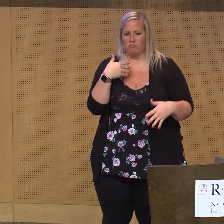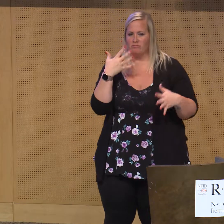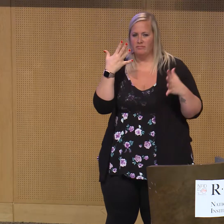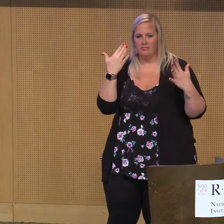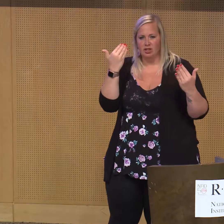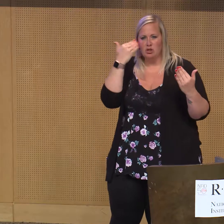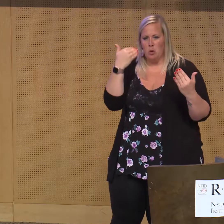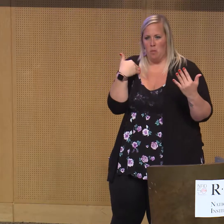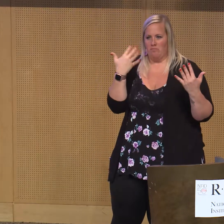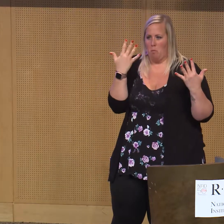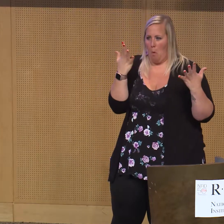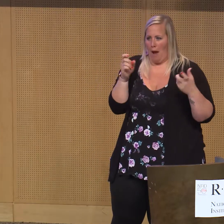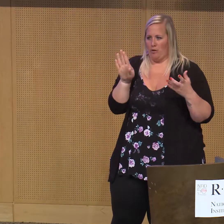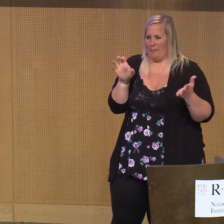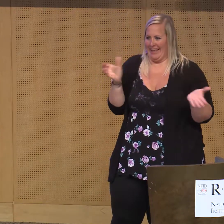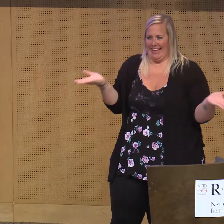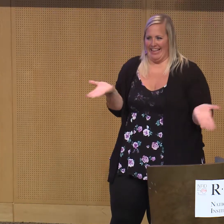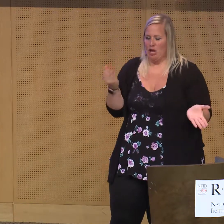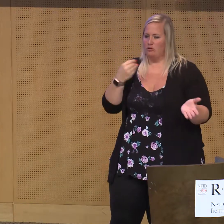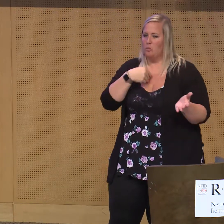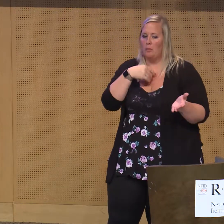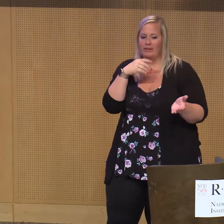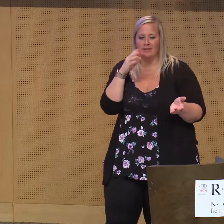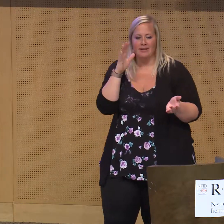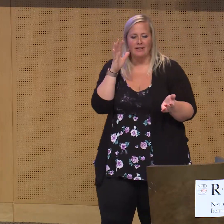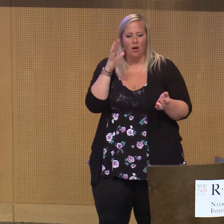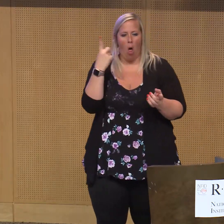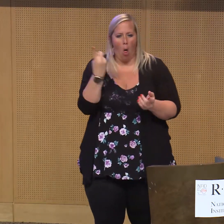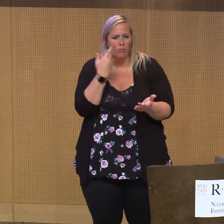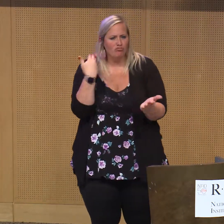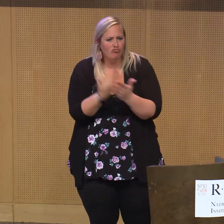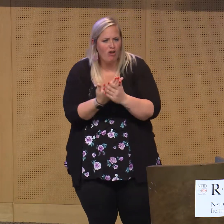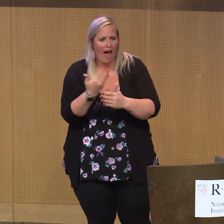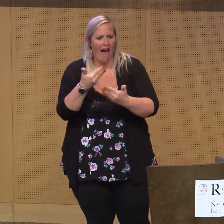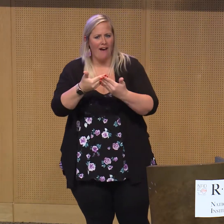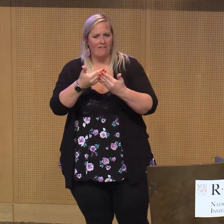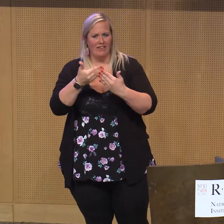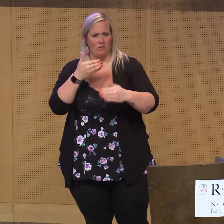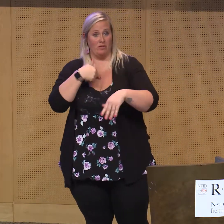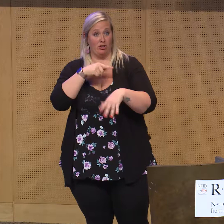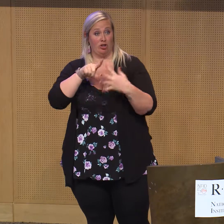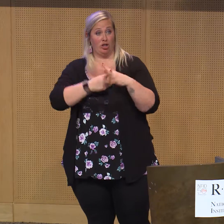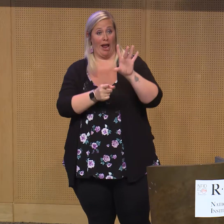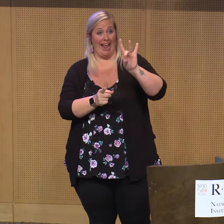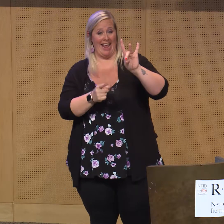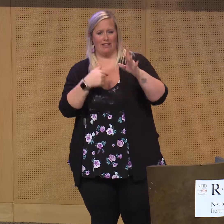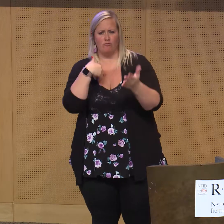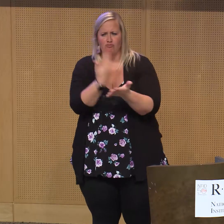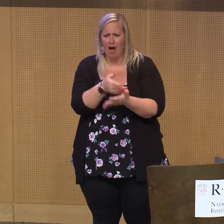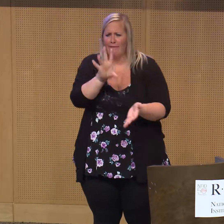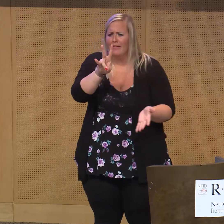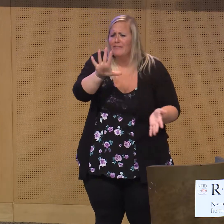So when I began at RYNO, I knew that that was the place I wanted to be. And because of that, I arrived early,